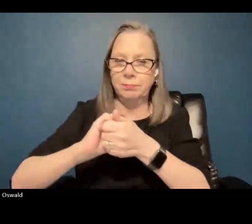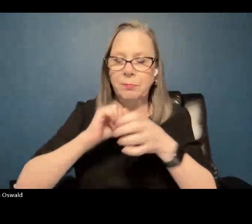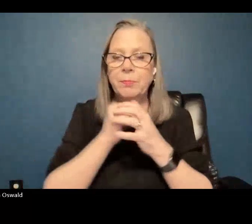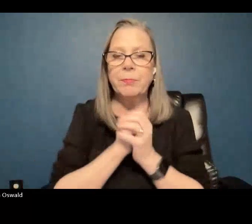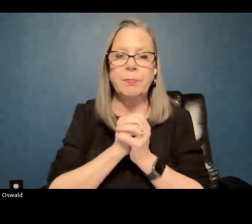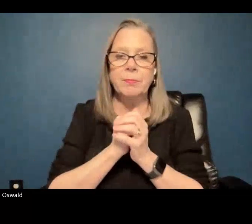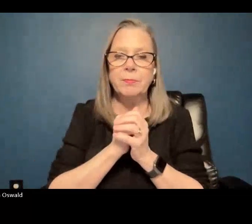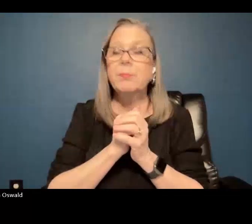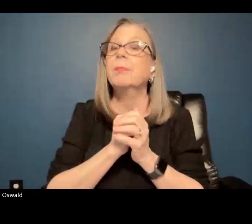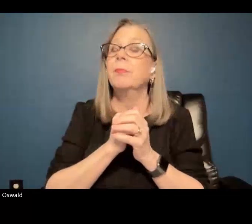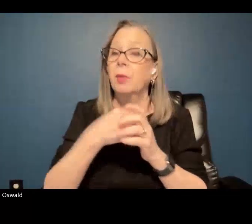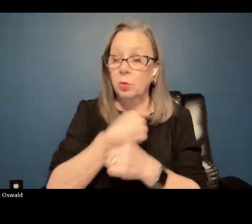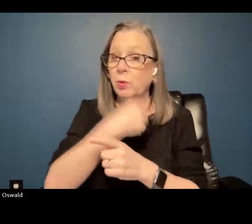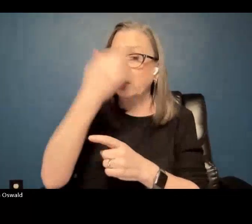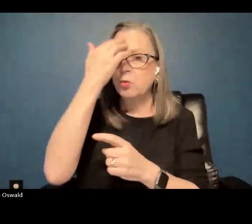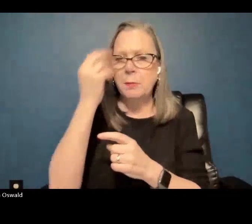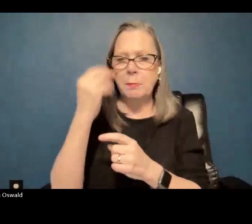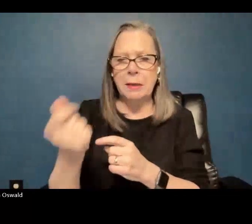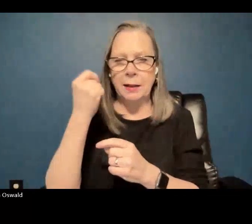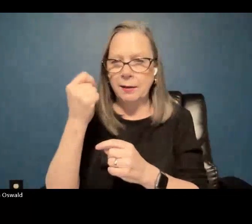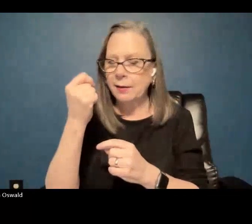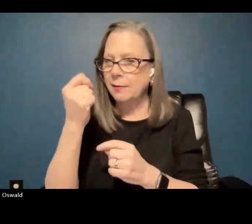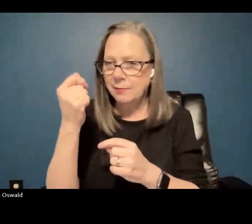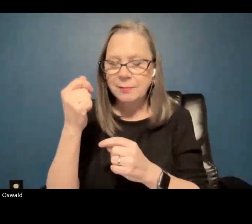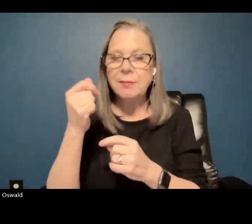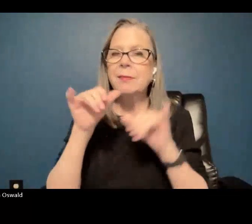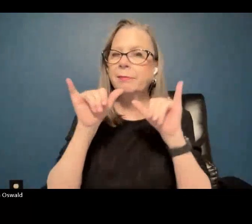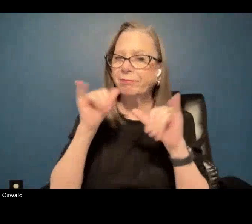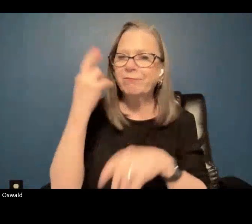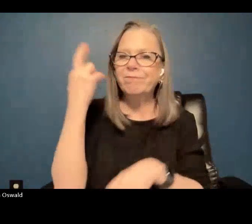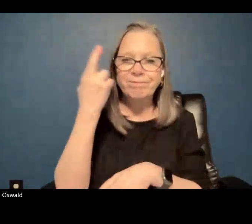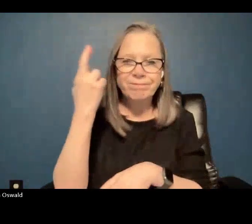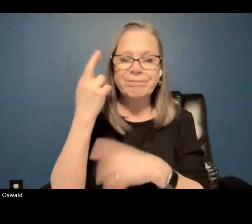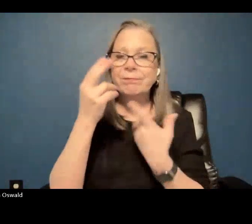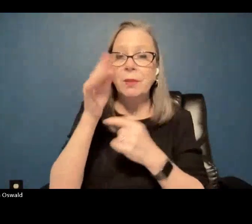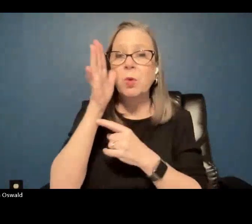We we knew immediately that there was going to be gaps in in wage data because